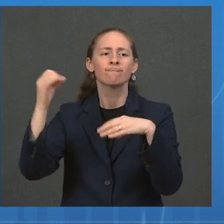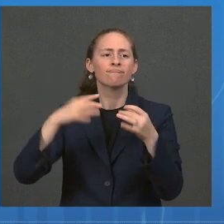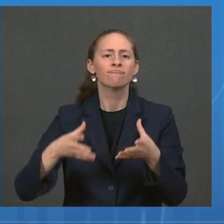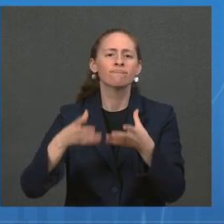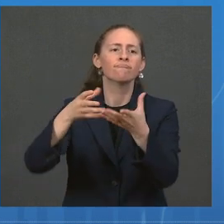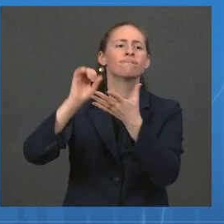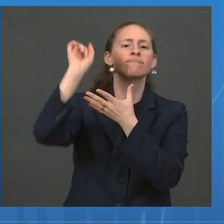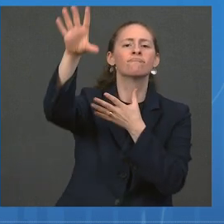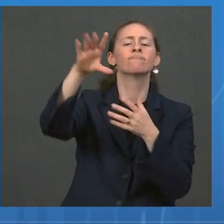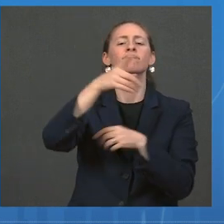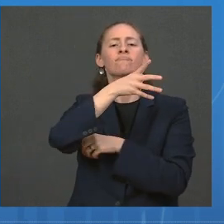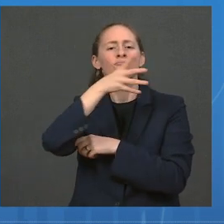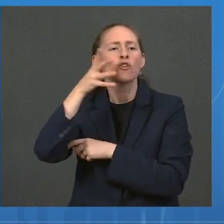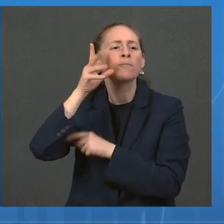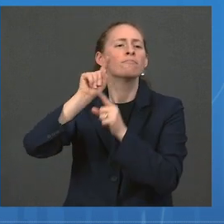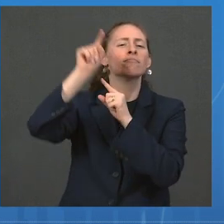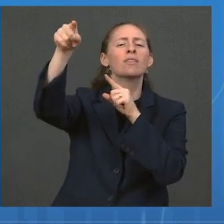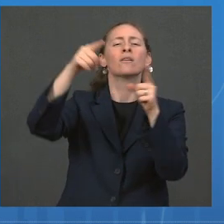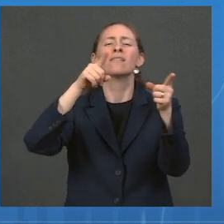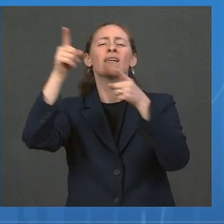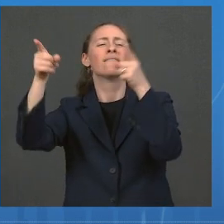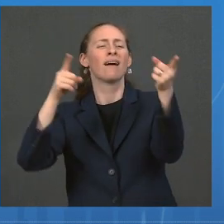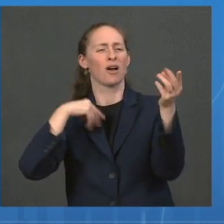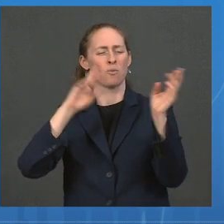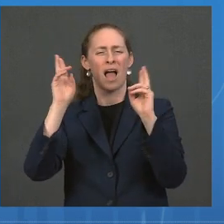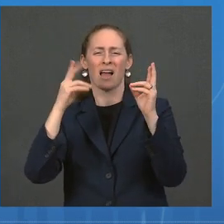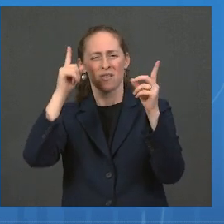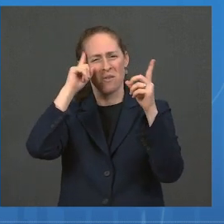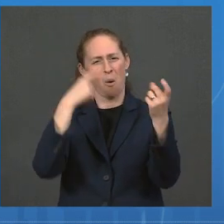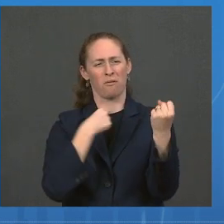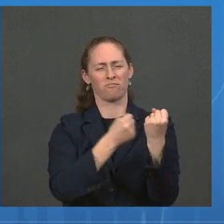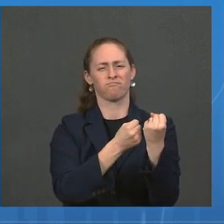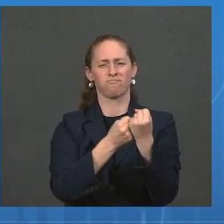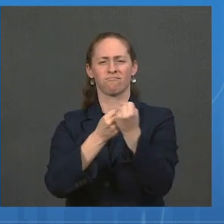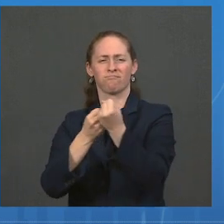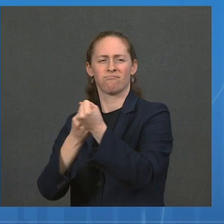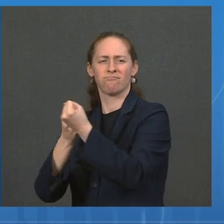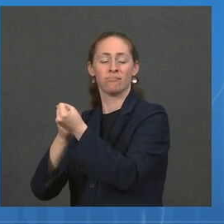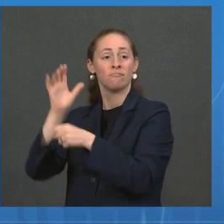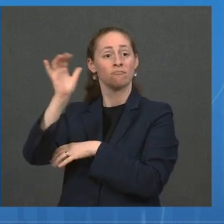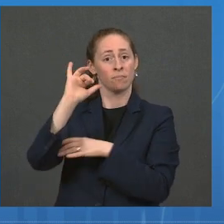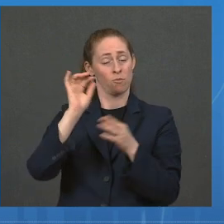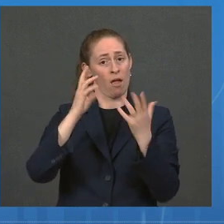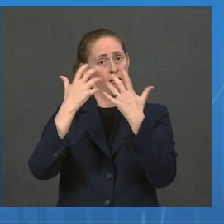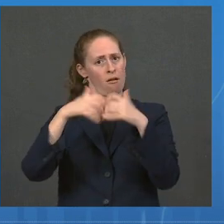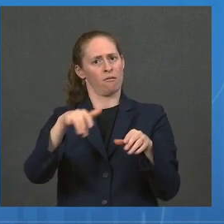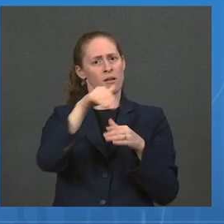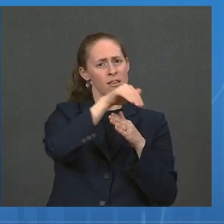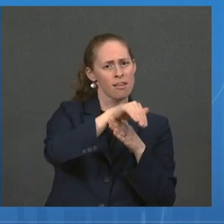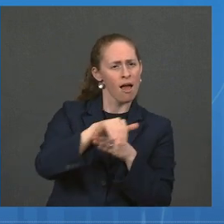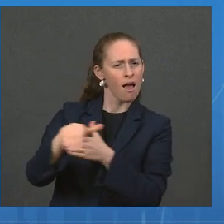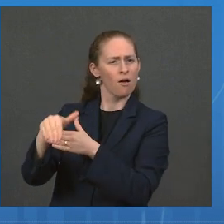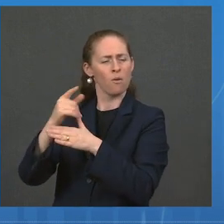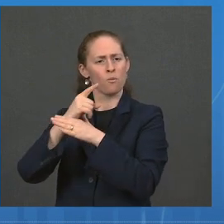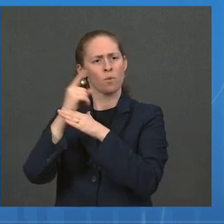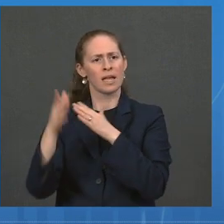to host vaccination sites, including on nights and weekends; helping schools stand up vaccination clinics;